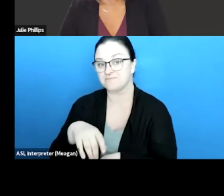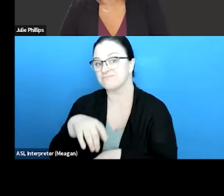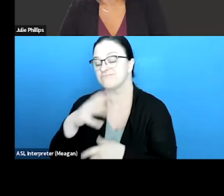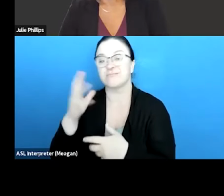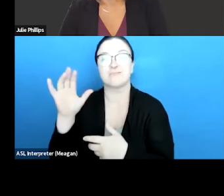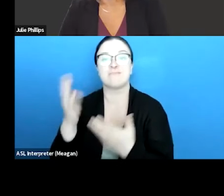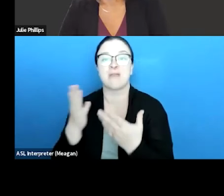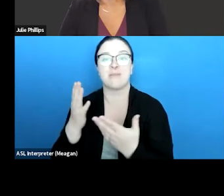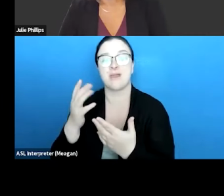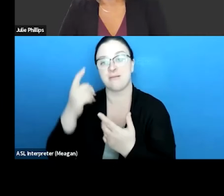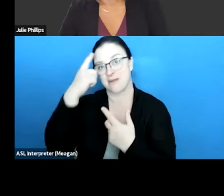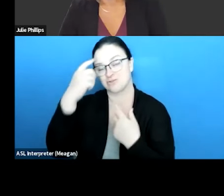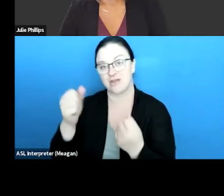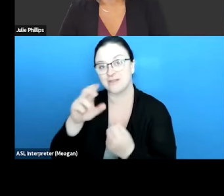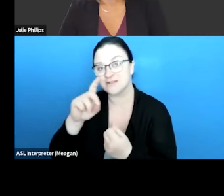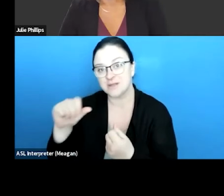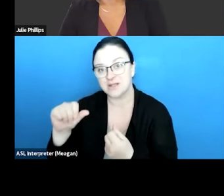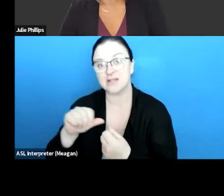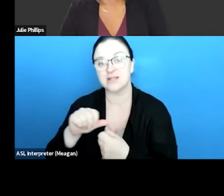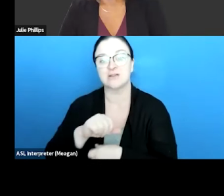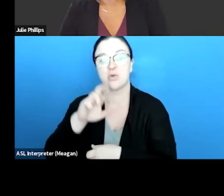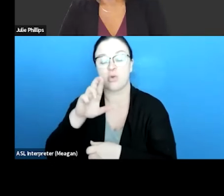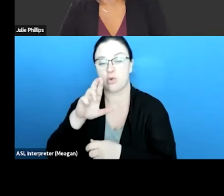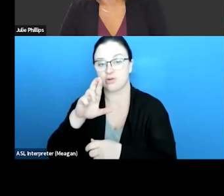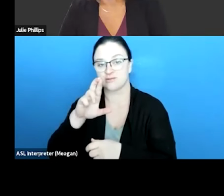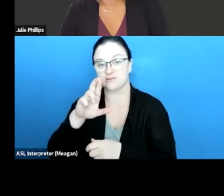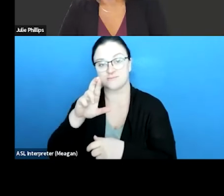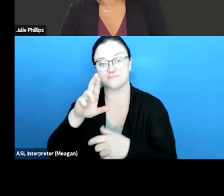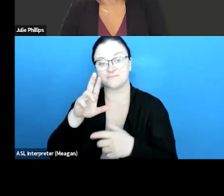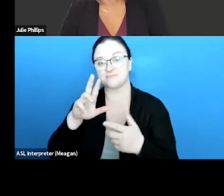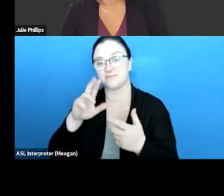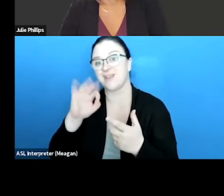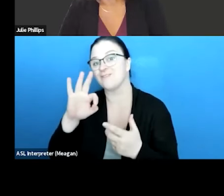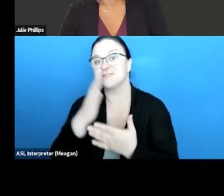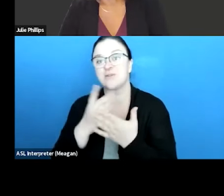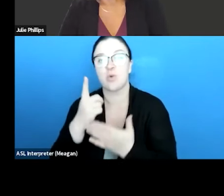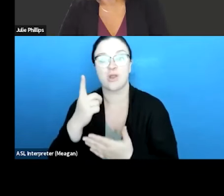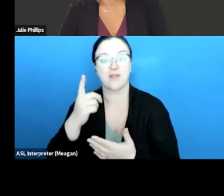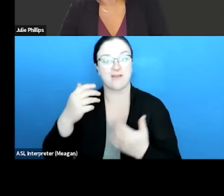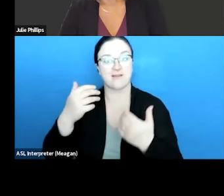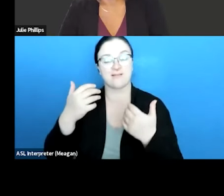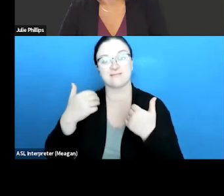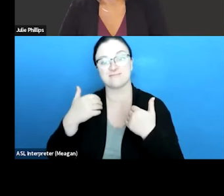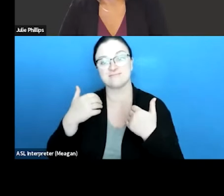or the person has autism spectrum disorder, then they can dispatch a mobile team.